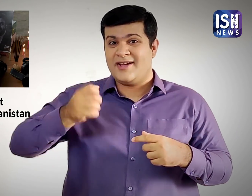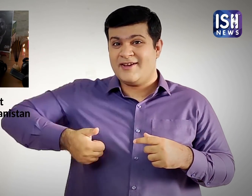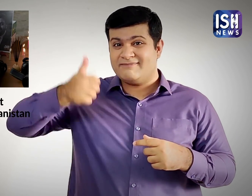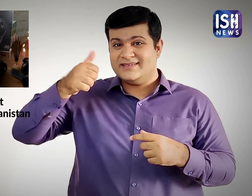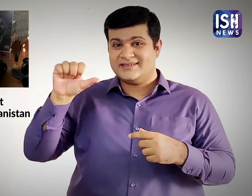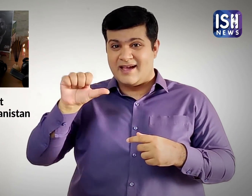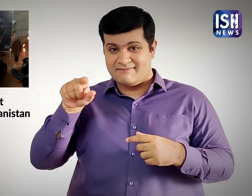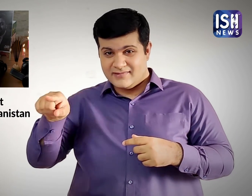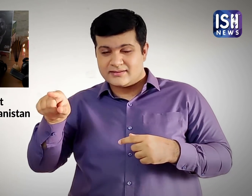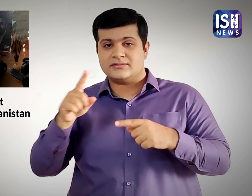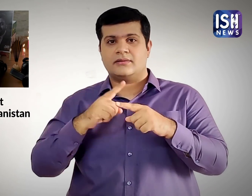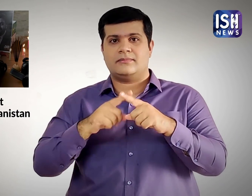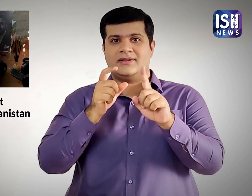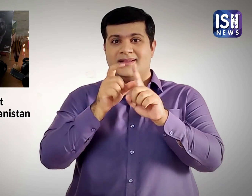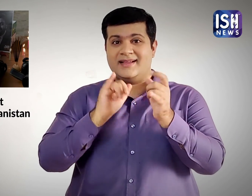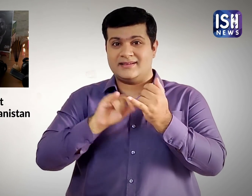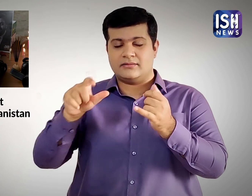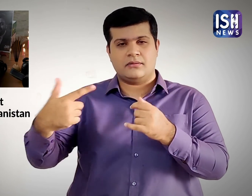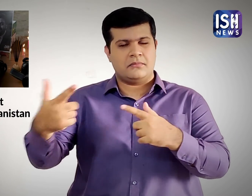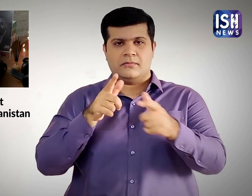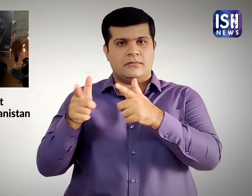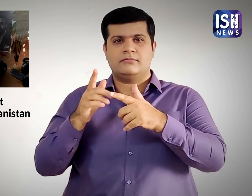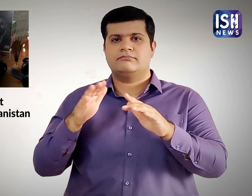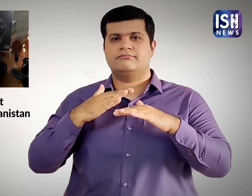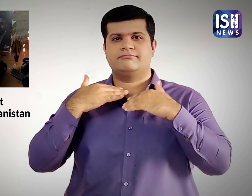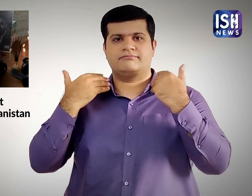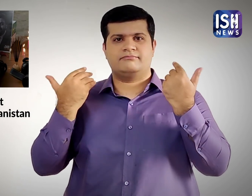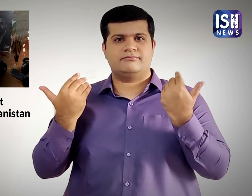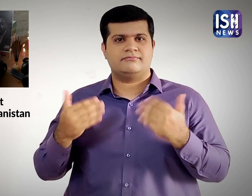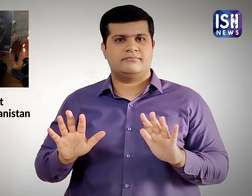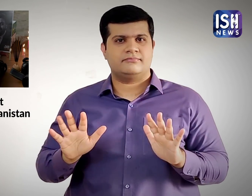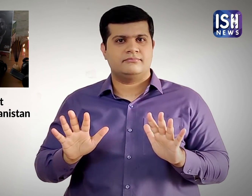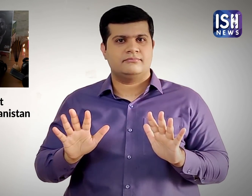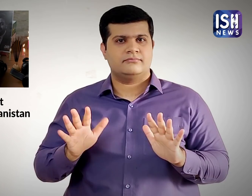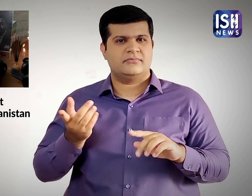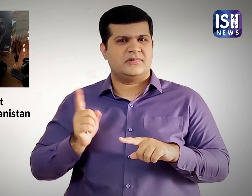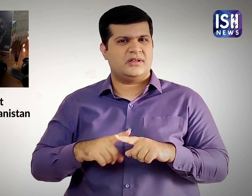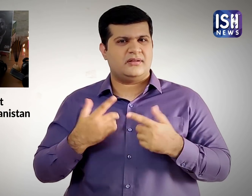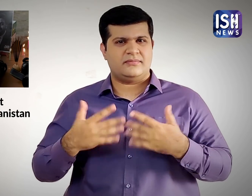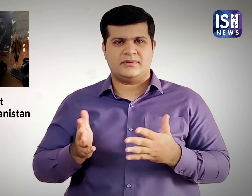Danish and the Afghan officer were killed in a Taliban crossfire.